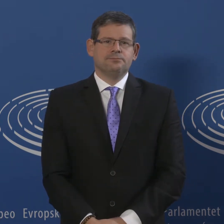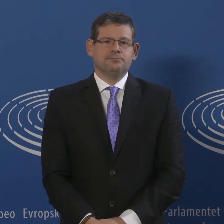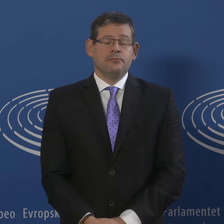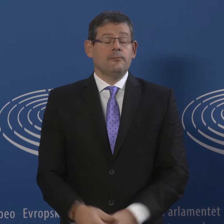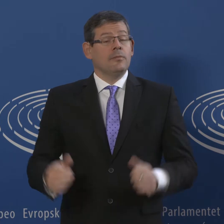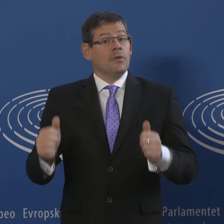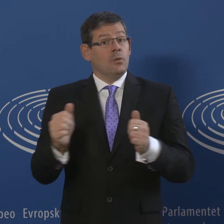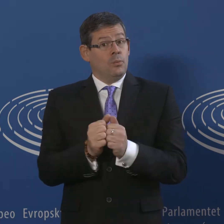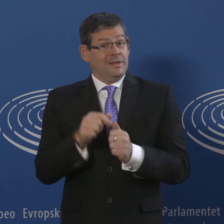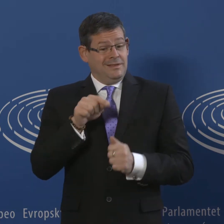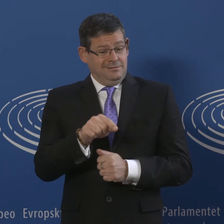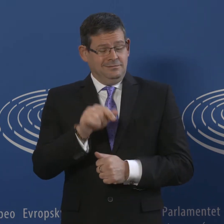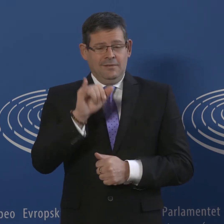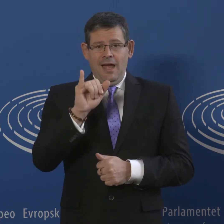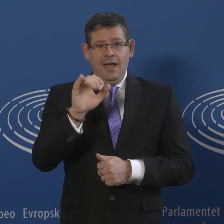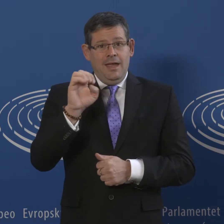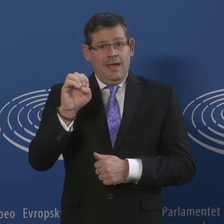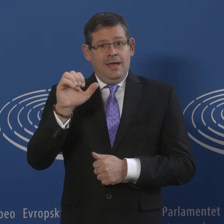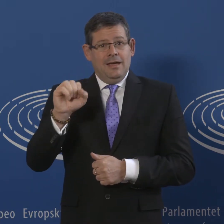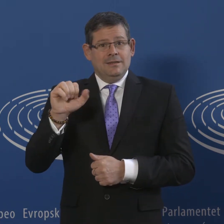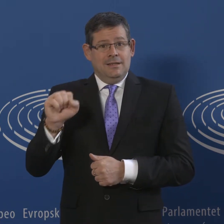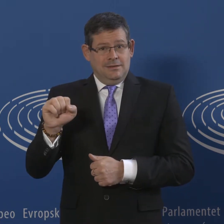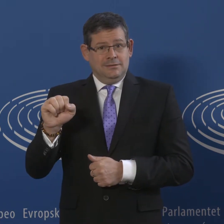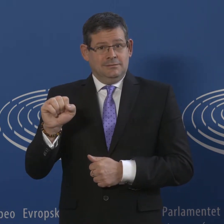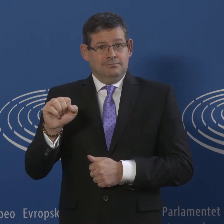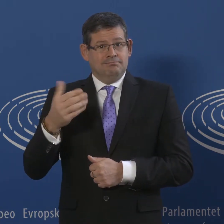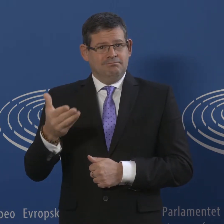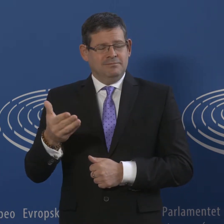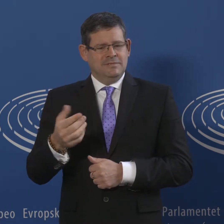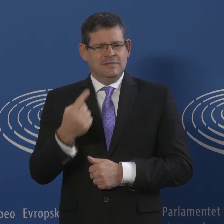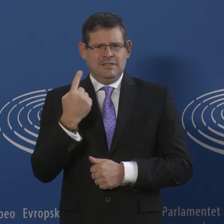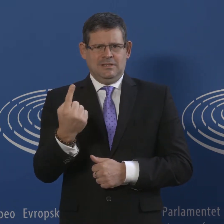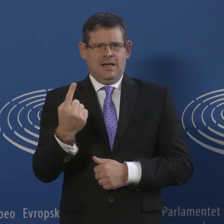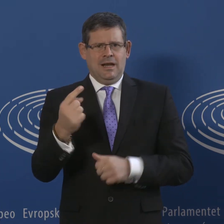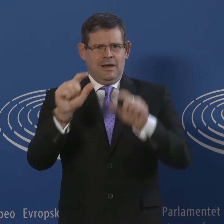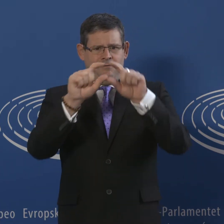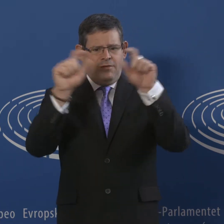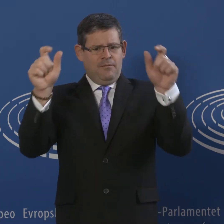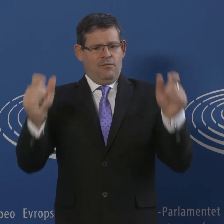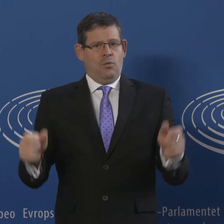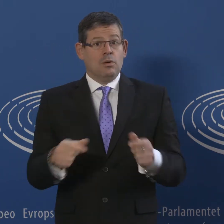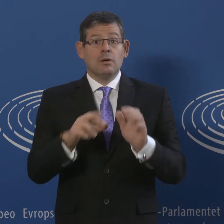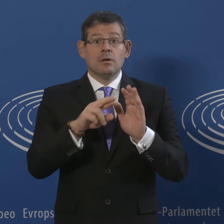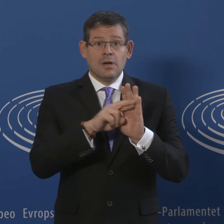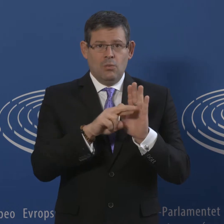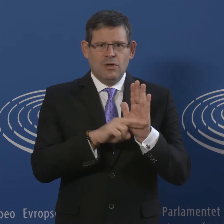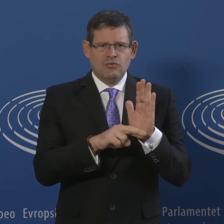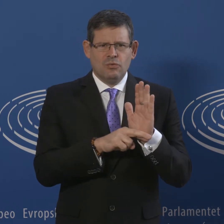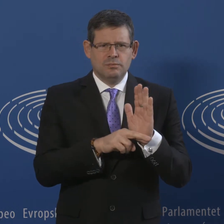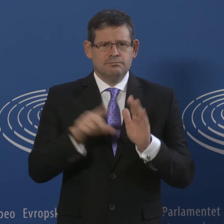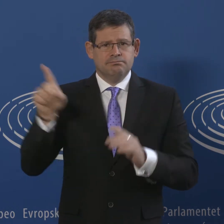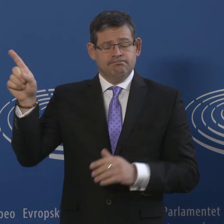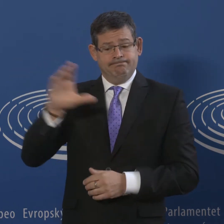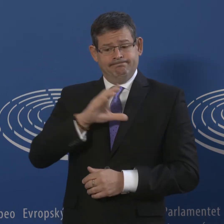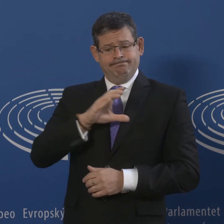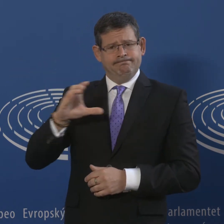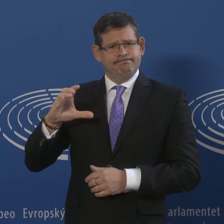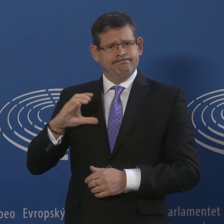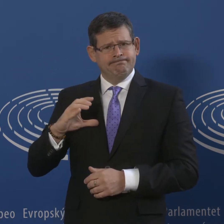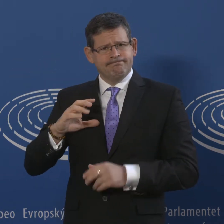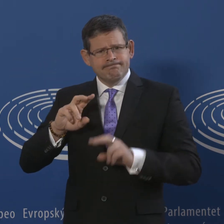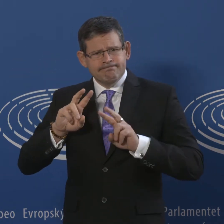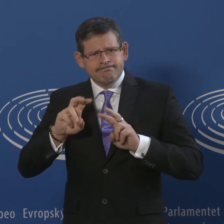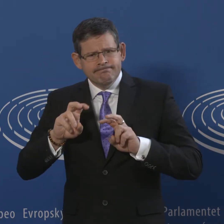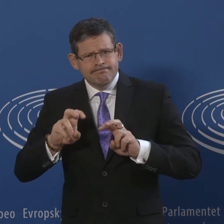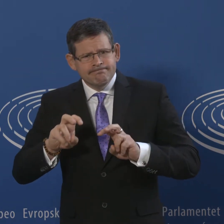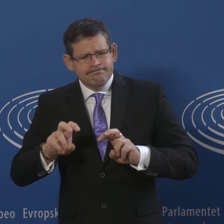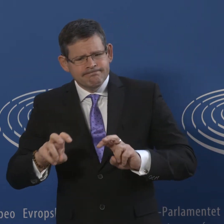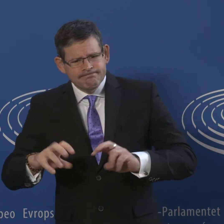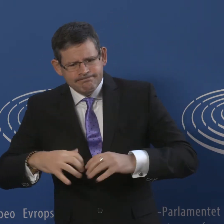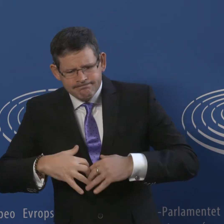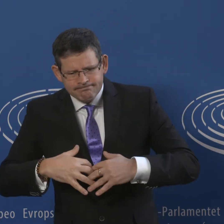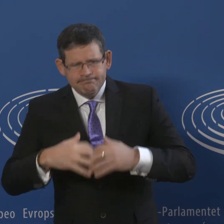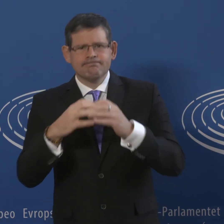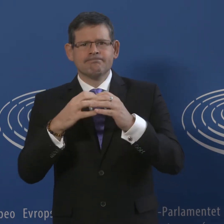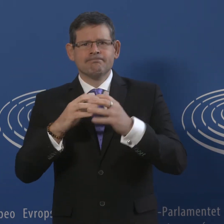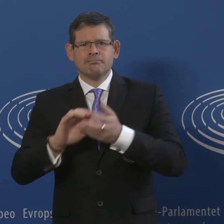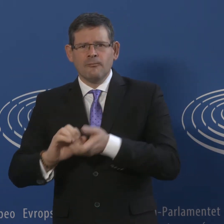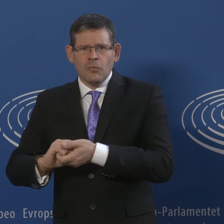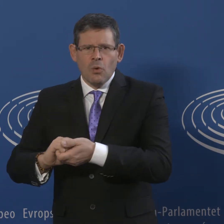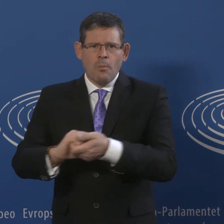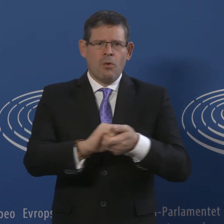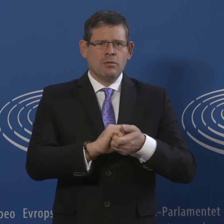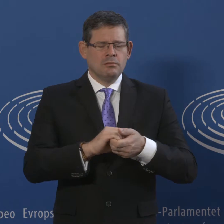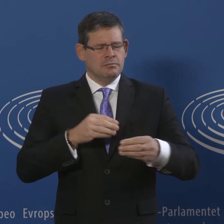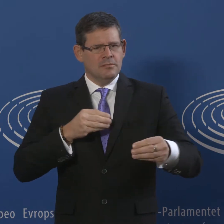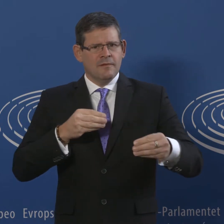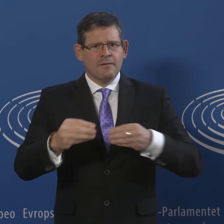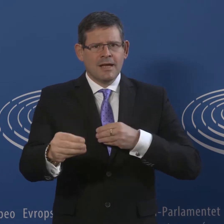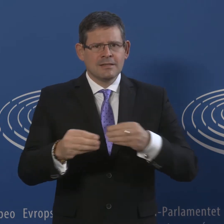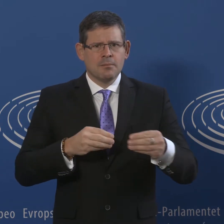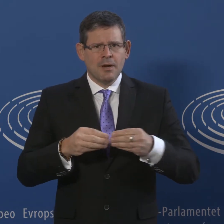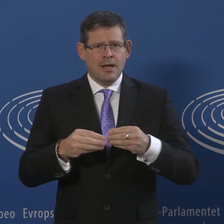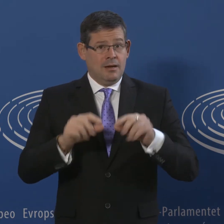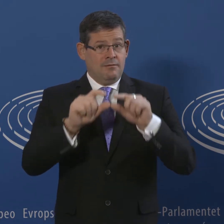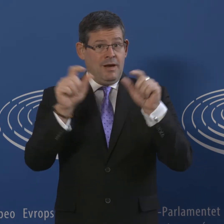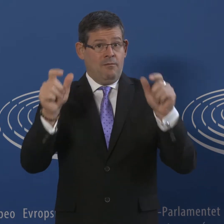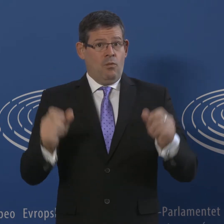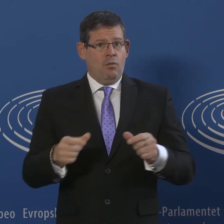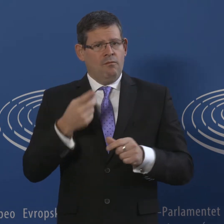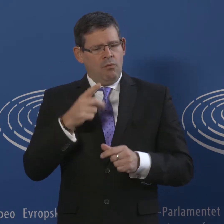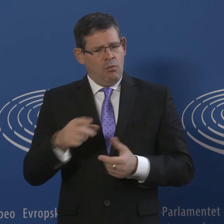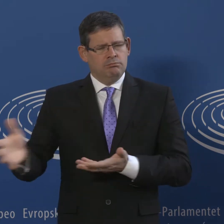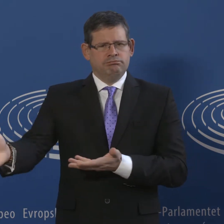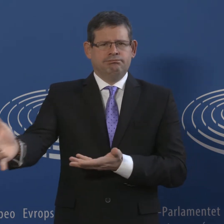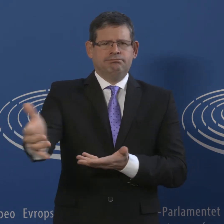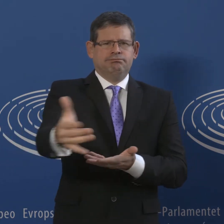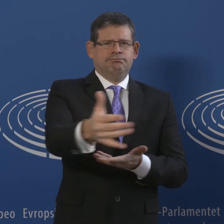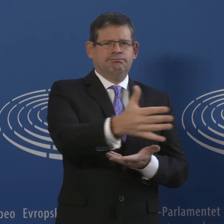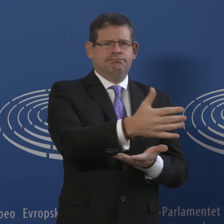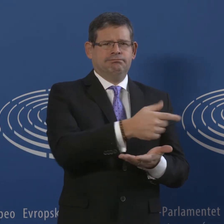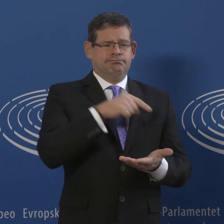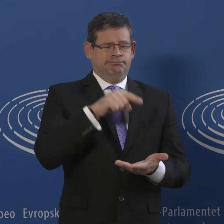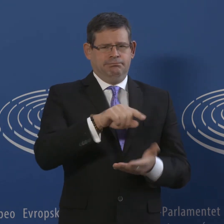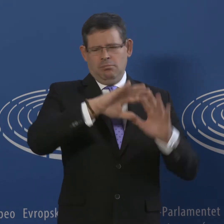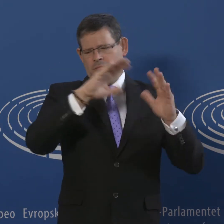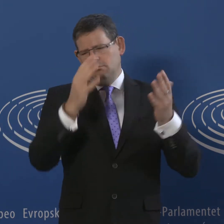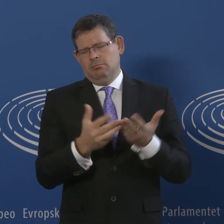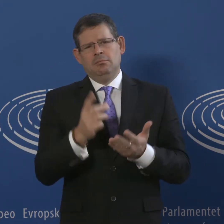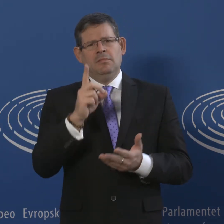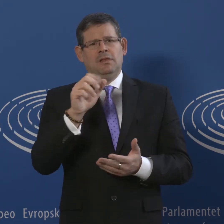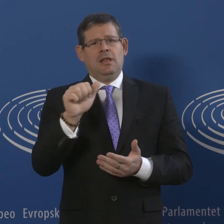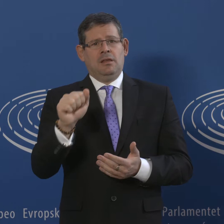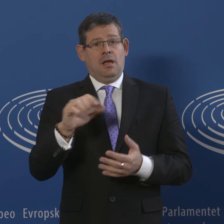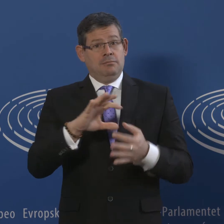With the IESS as single framework Regulation, the Commission seeks to establish a common, flexible, framework for the collection of such data